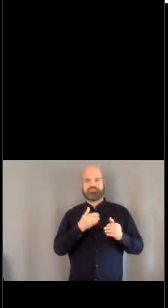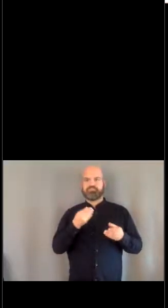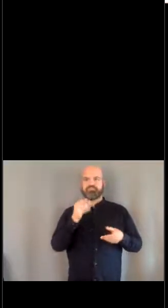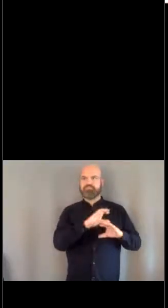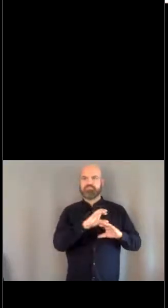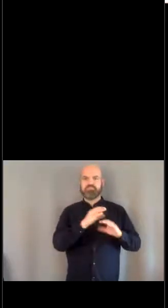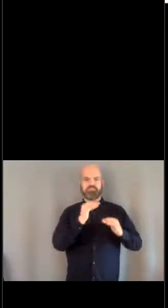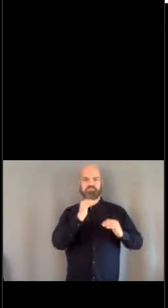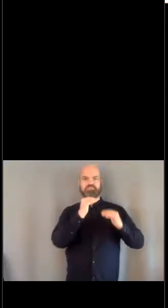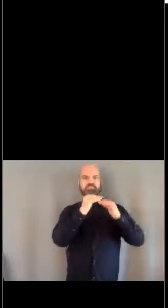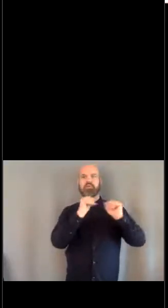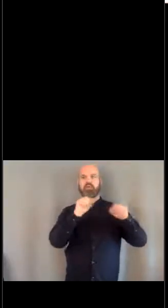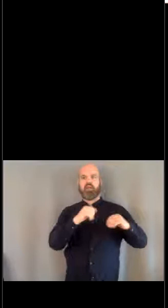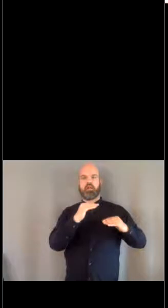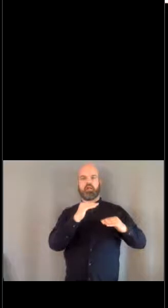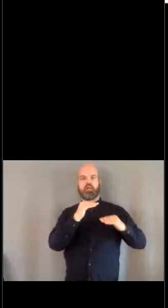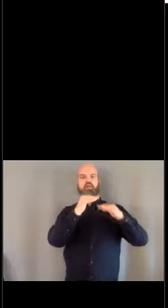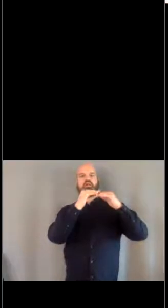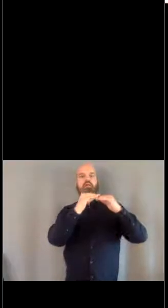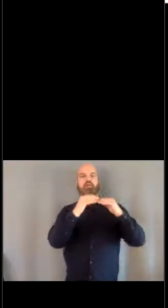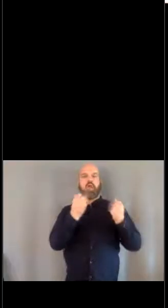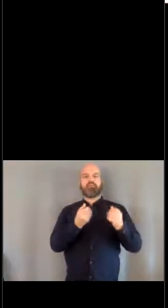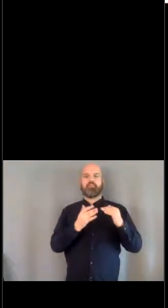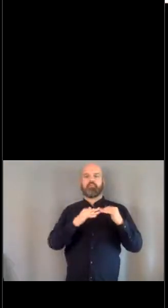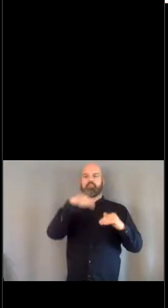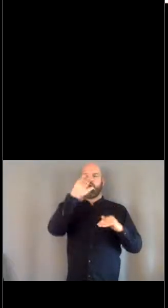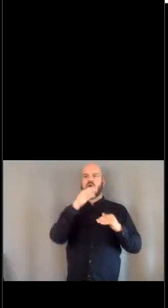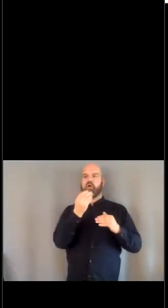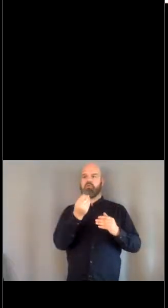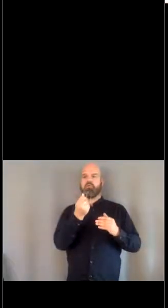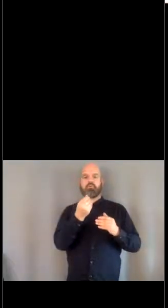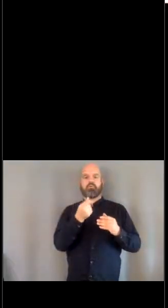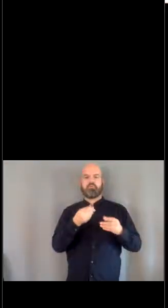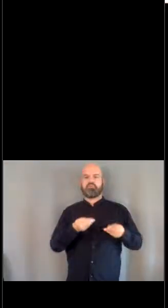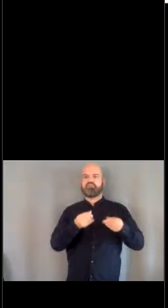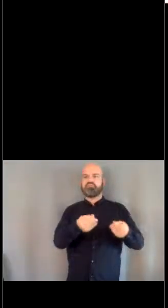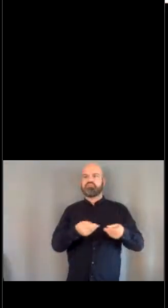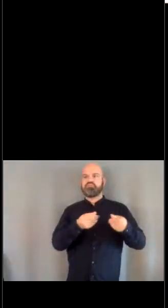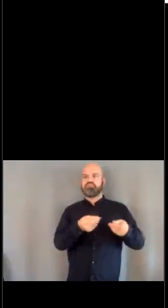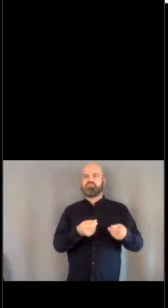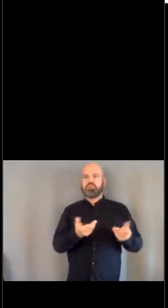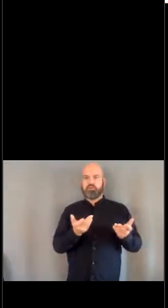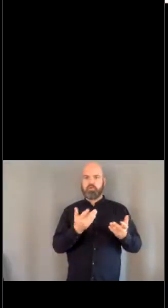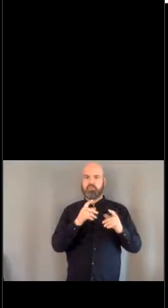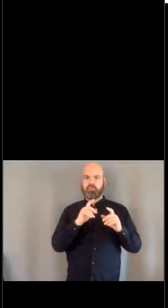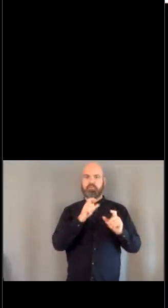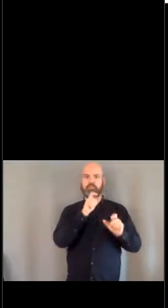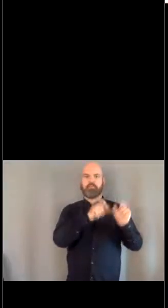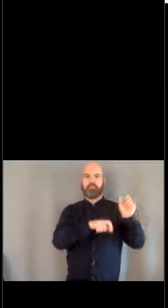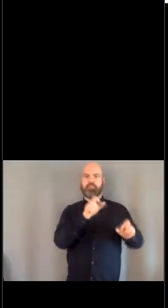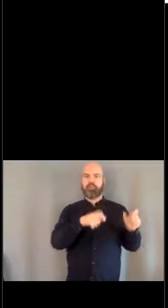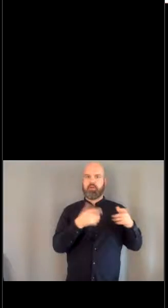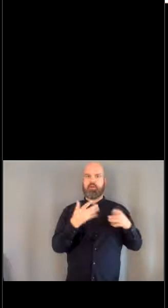people who are in effect living in poverty, even though they aren't technically officially living in poverty